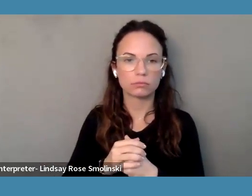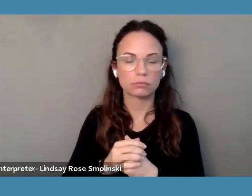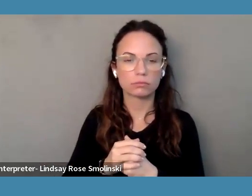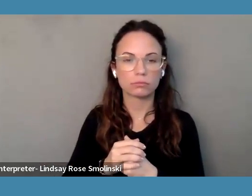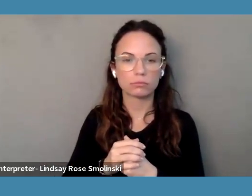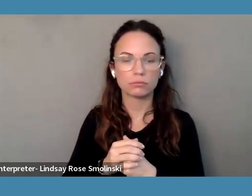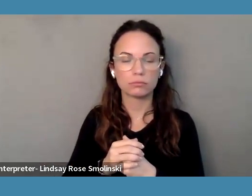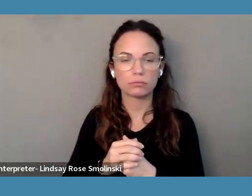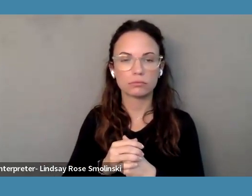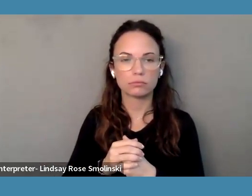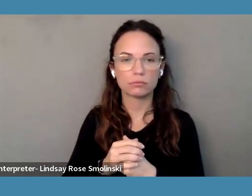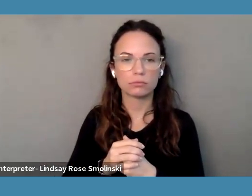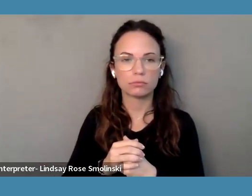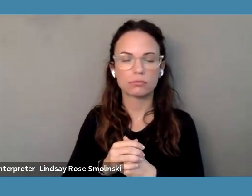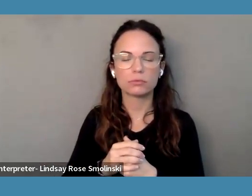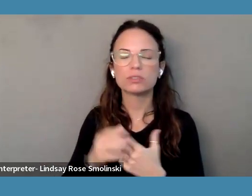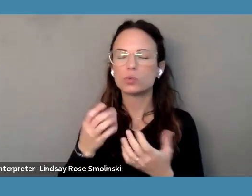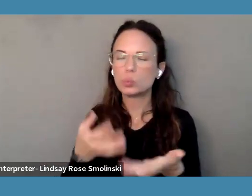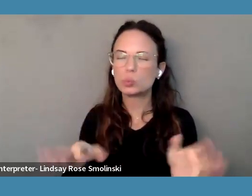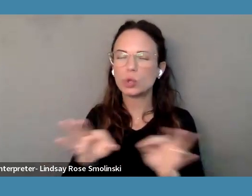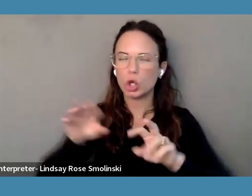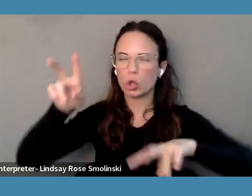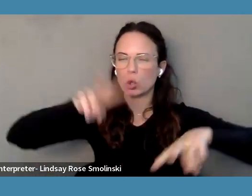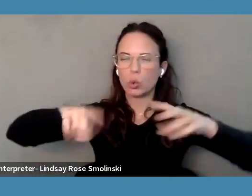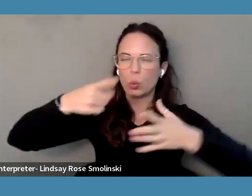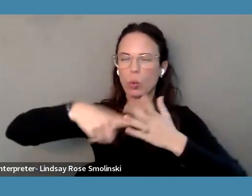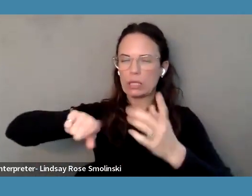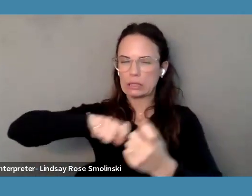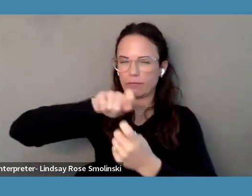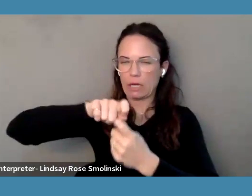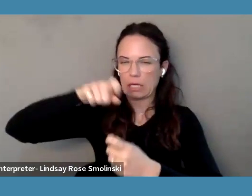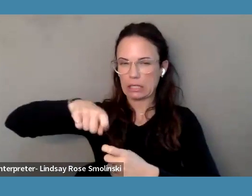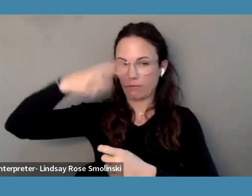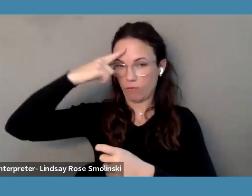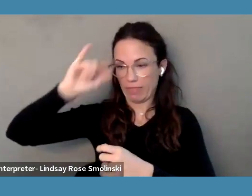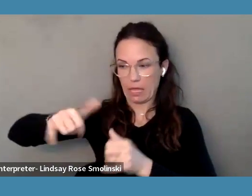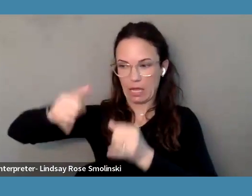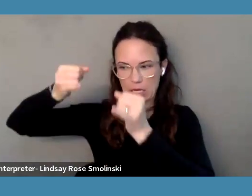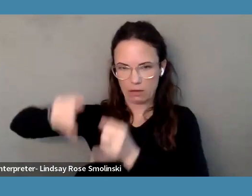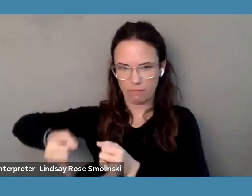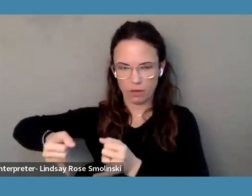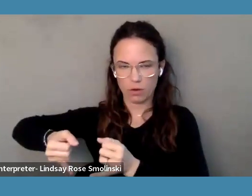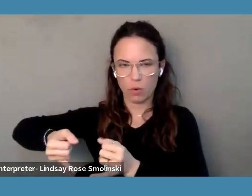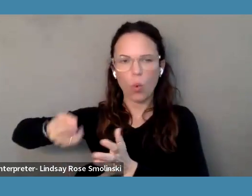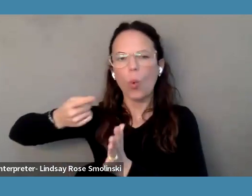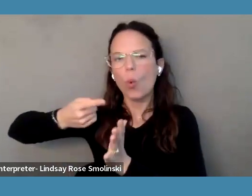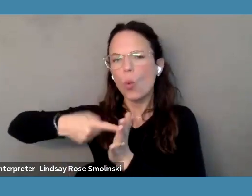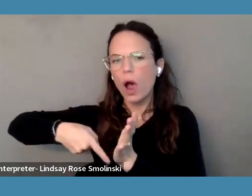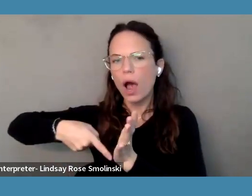So it's really taking a look at what are the specific needs of an individual, what is medically necessary?